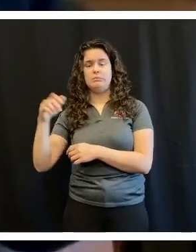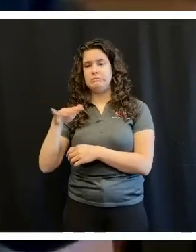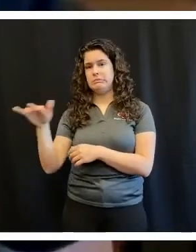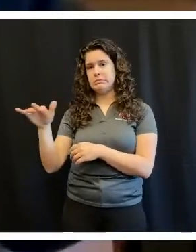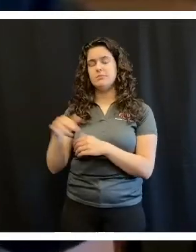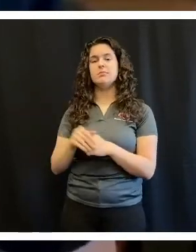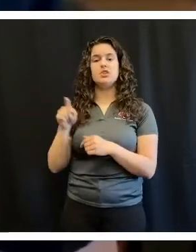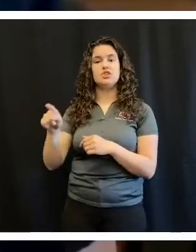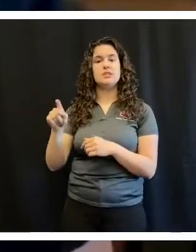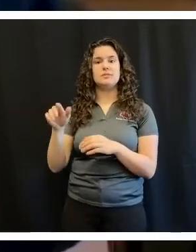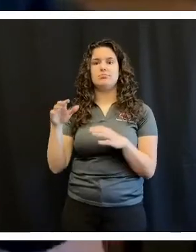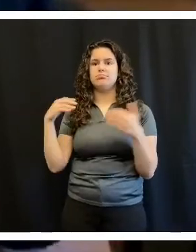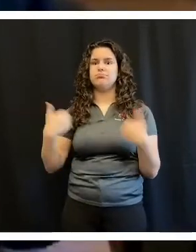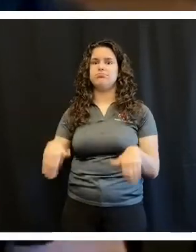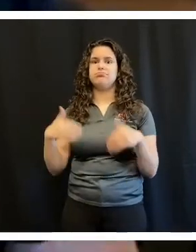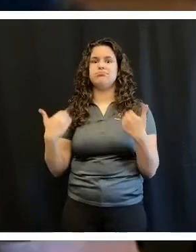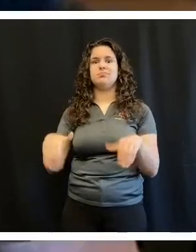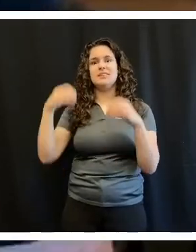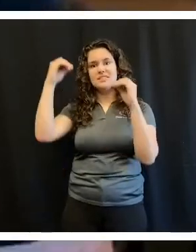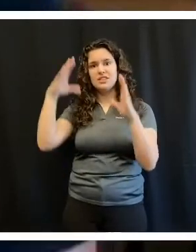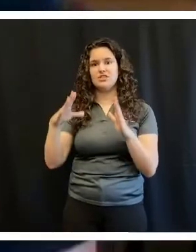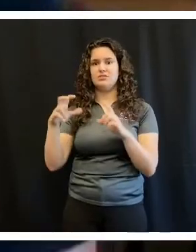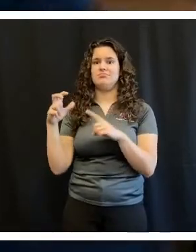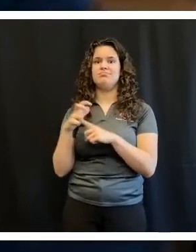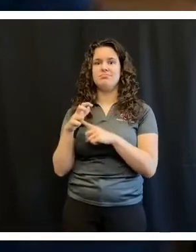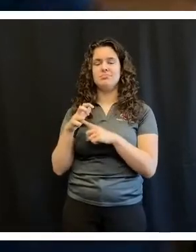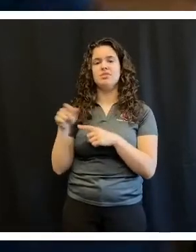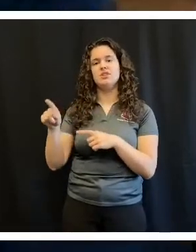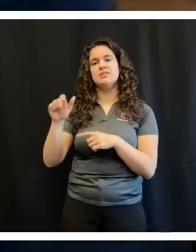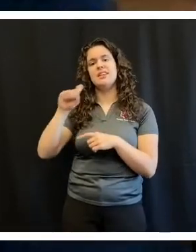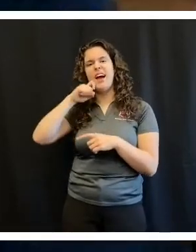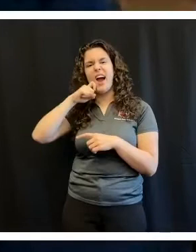one of our teachers in the Apple CEI program out of Austin ISD.